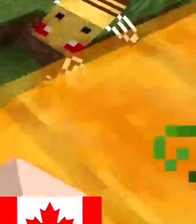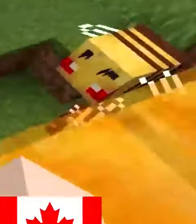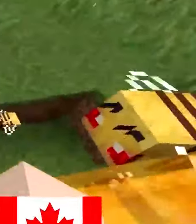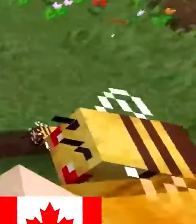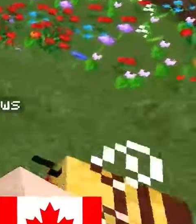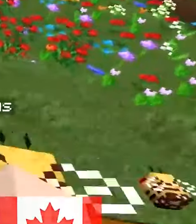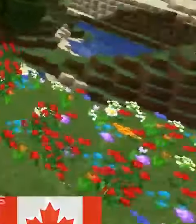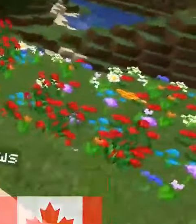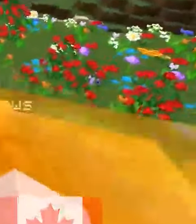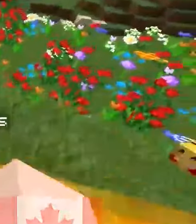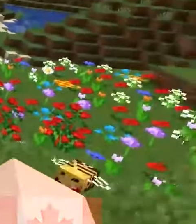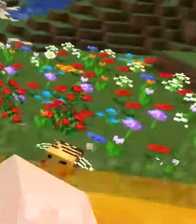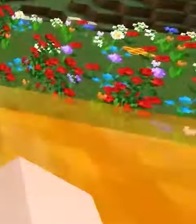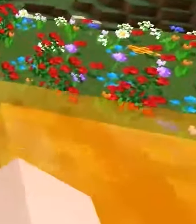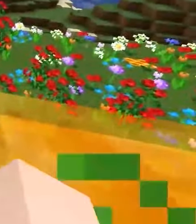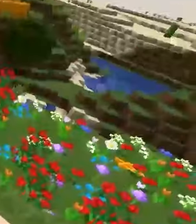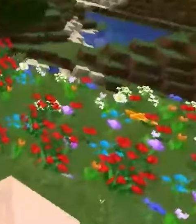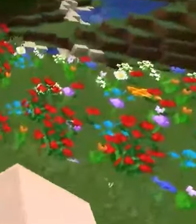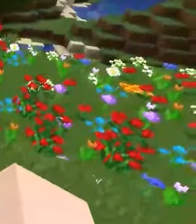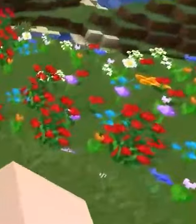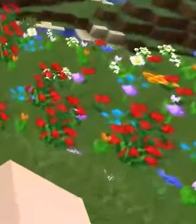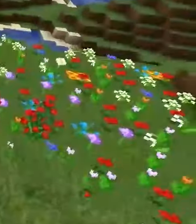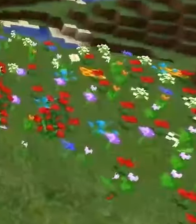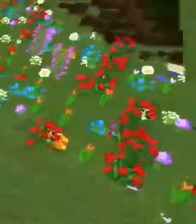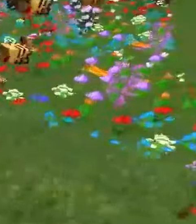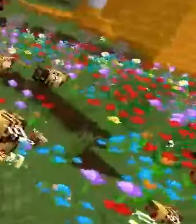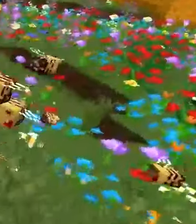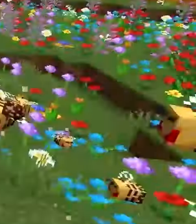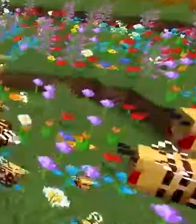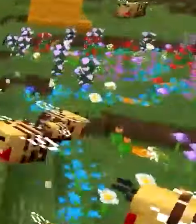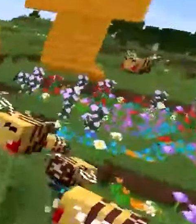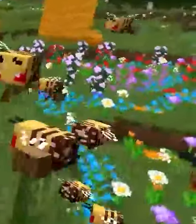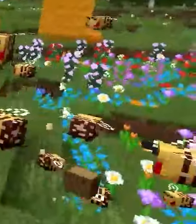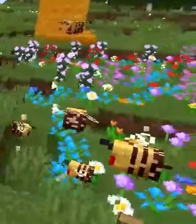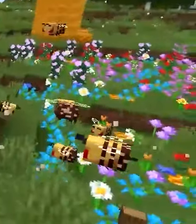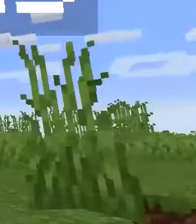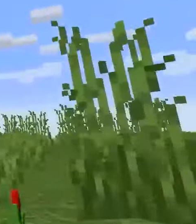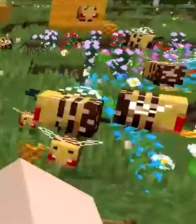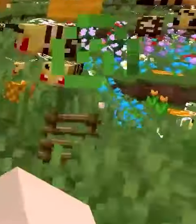PLAY MY GAME. ARE YOU WATCHING? WHOA!!! THE BEES ARE REALLY ANGRY. ARE YOU WATCHING?